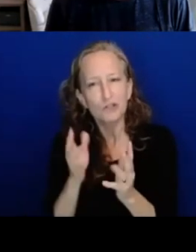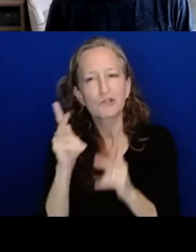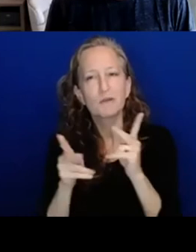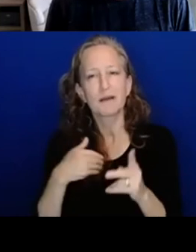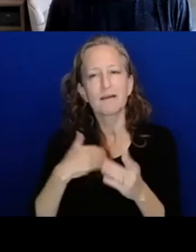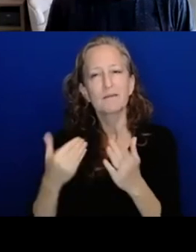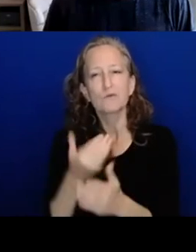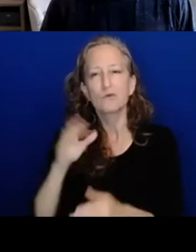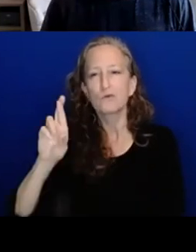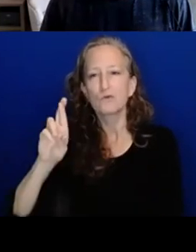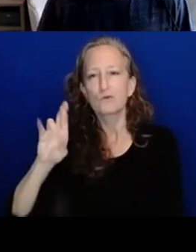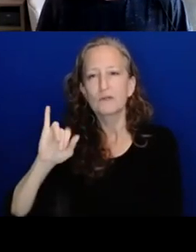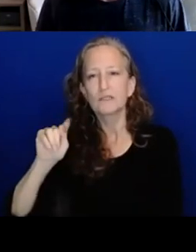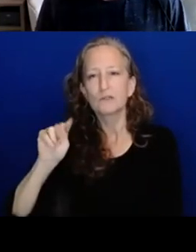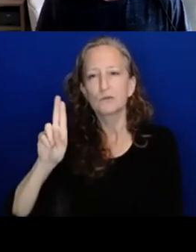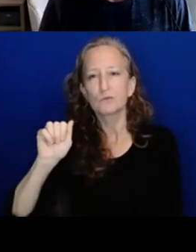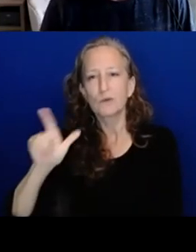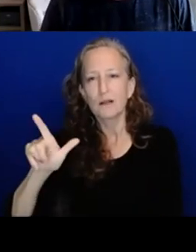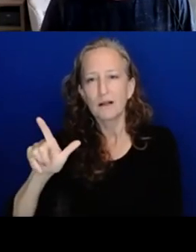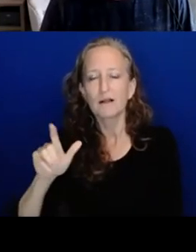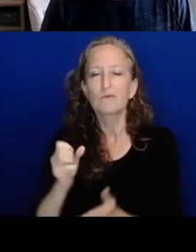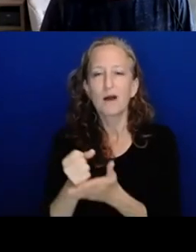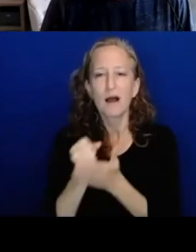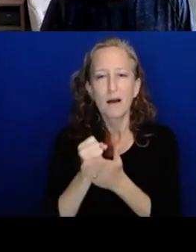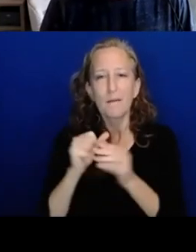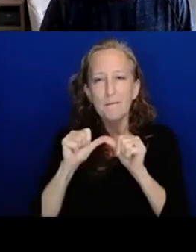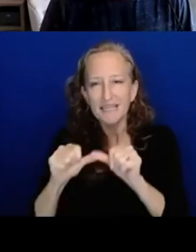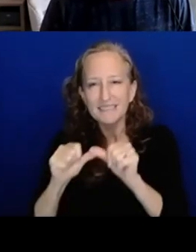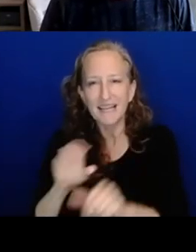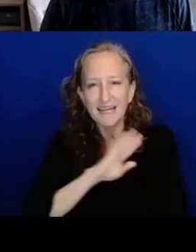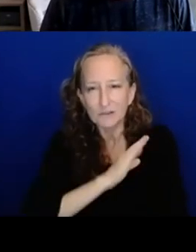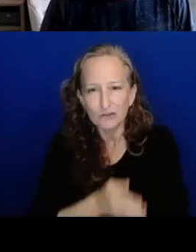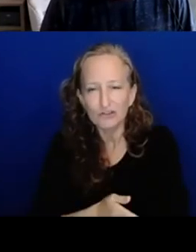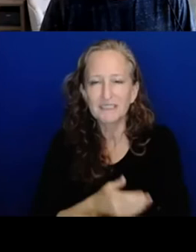maintaining our energy, maintaining our effort for the long haul. Because for so many people,